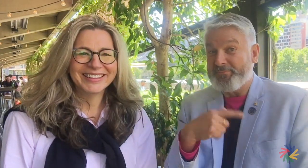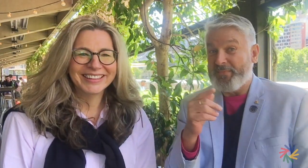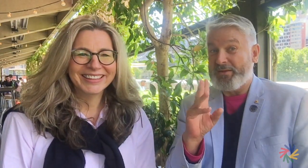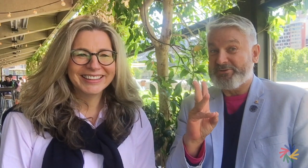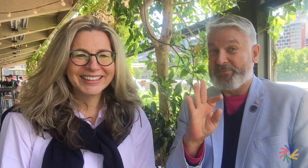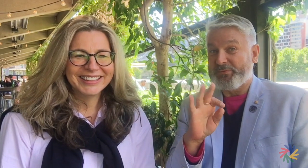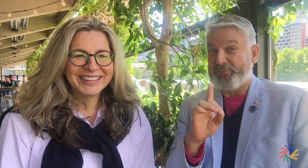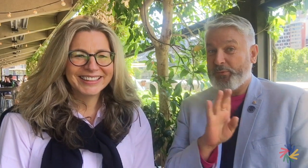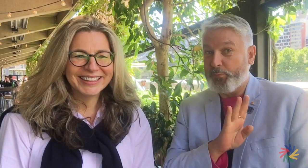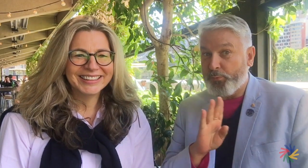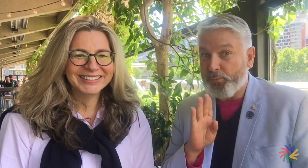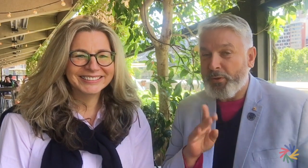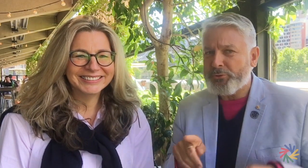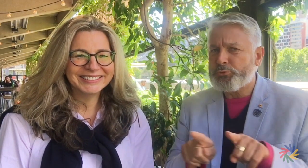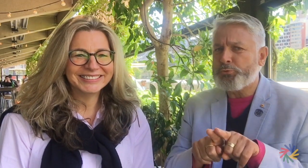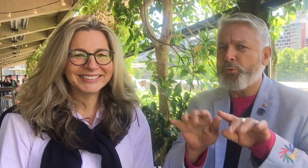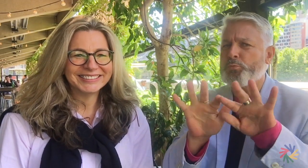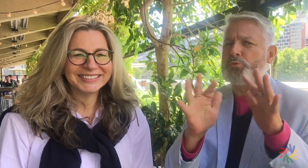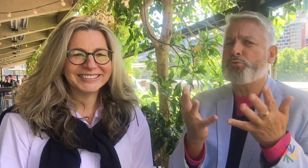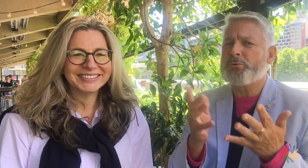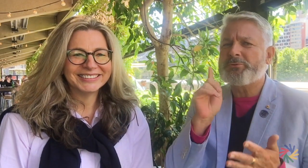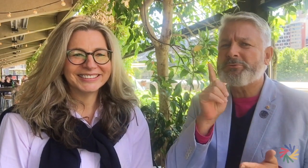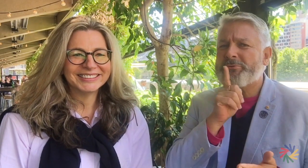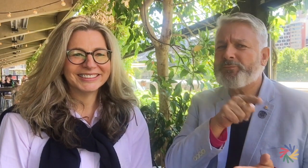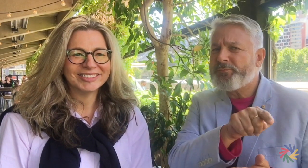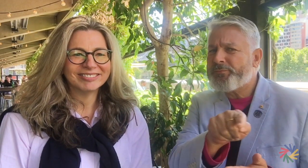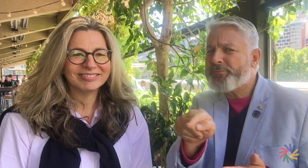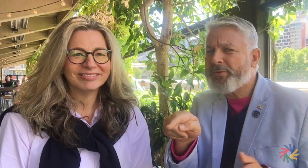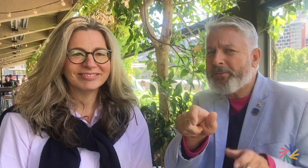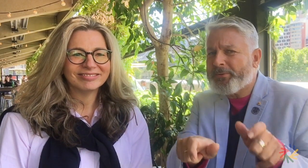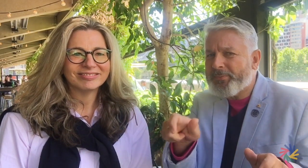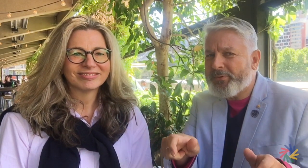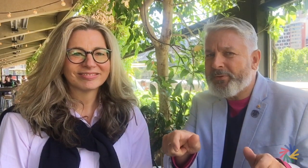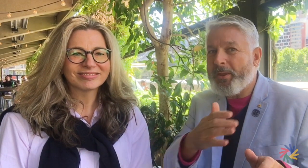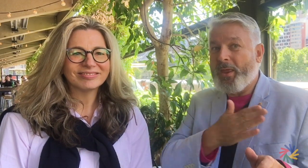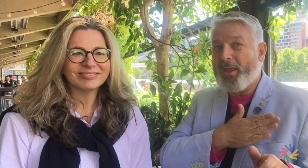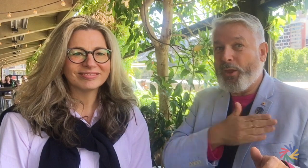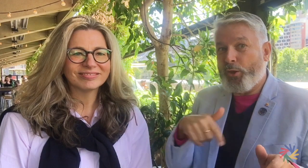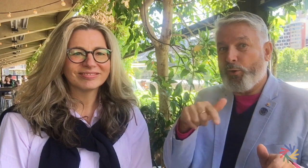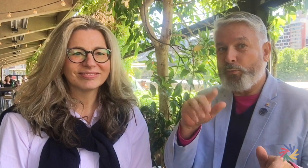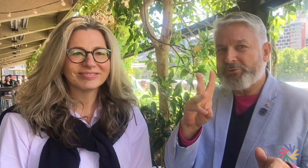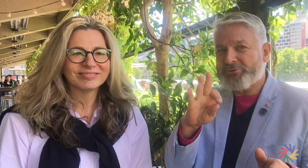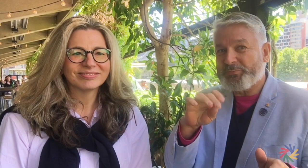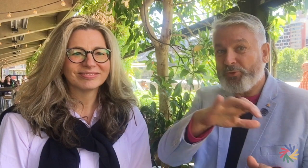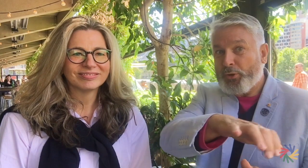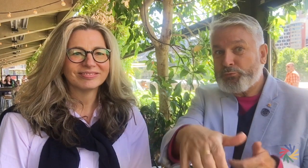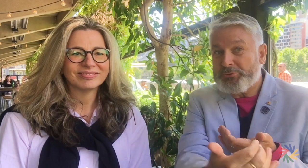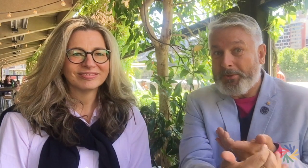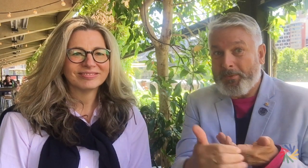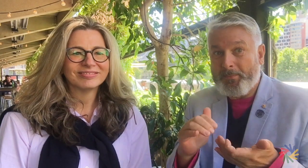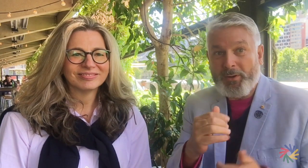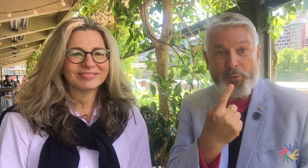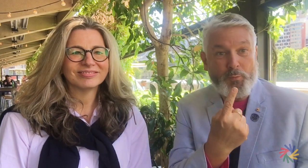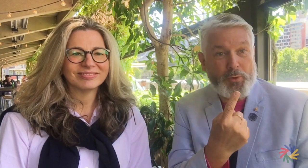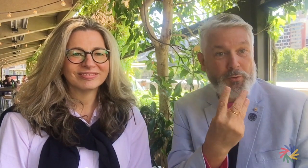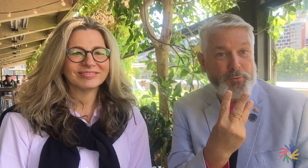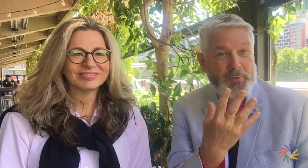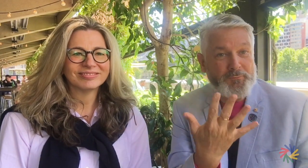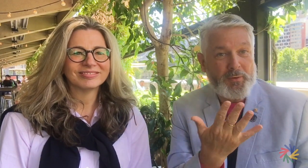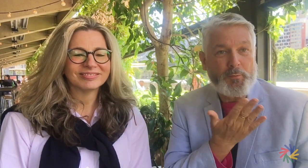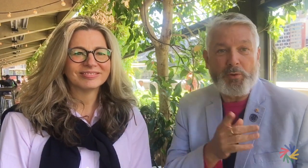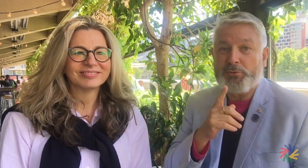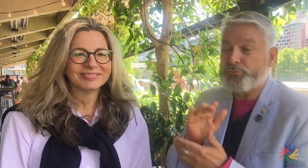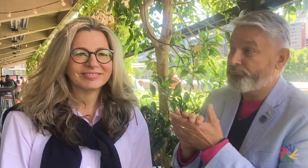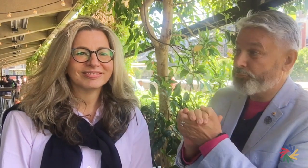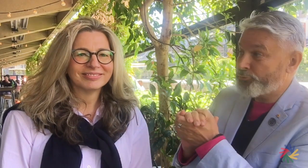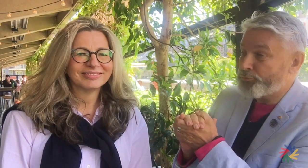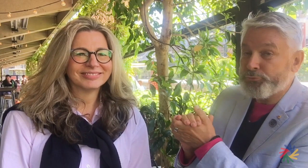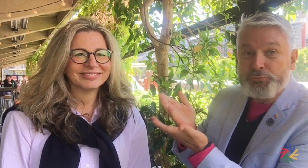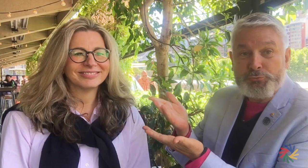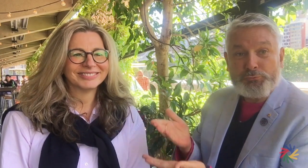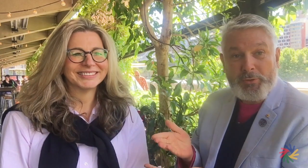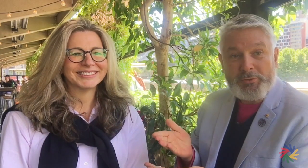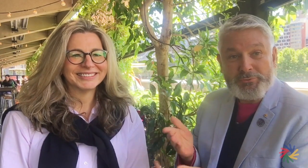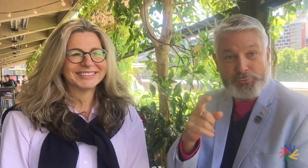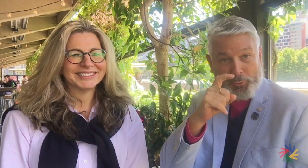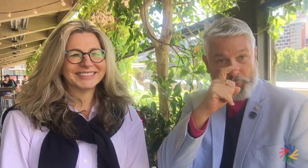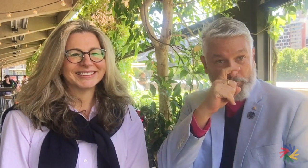Thank you! On behalf of the 135 WFD members,